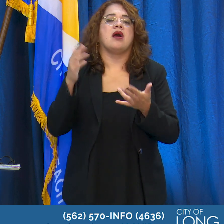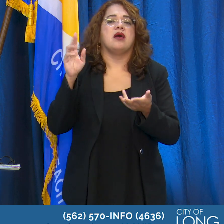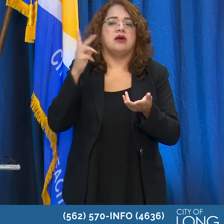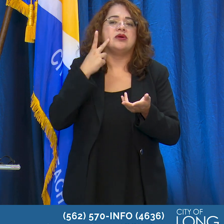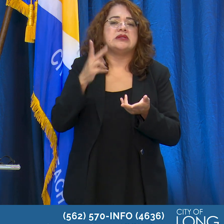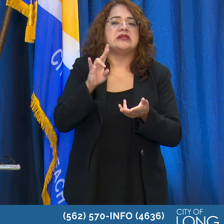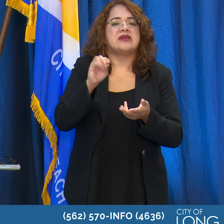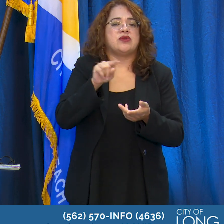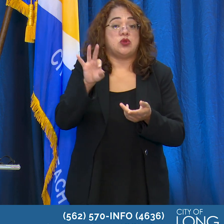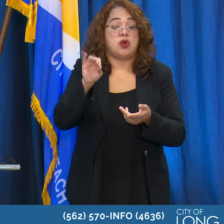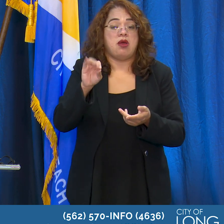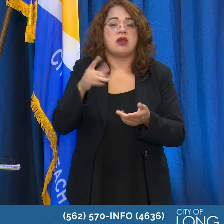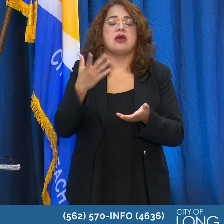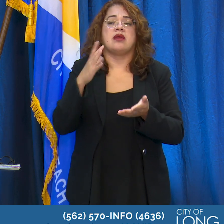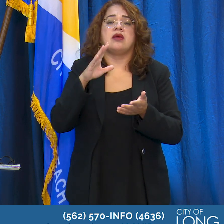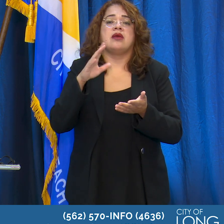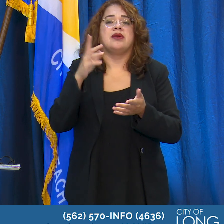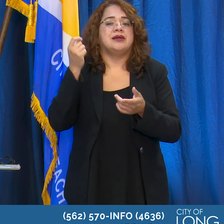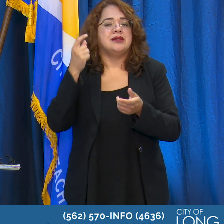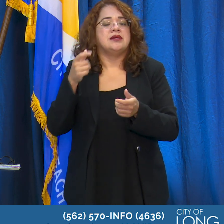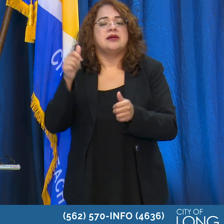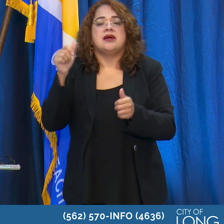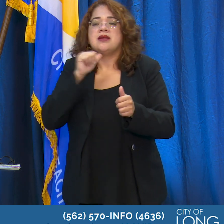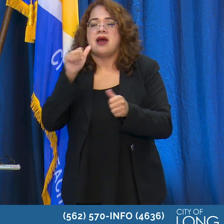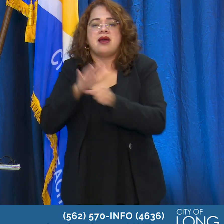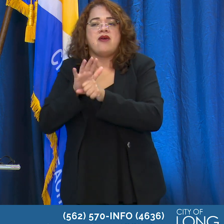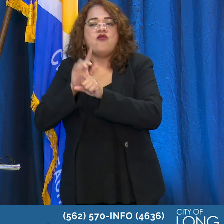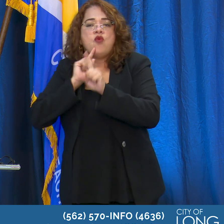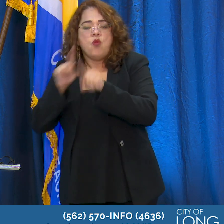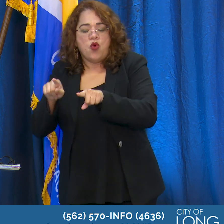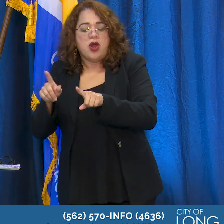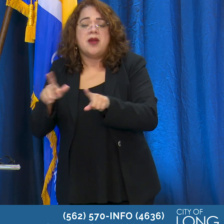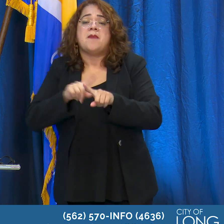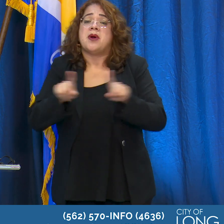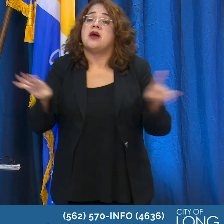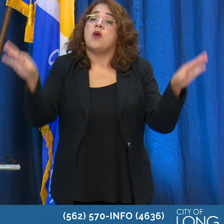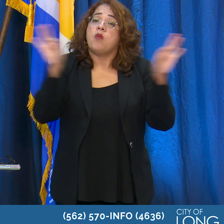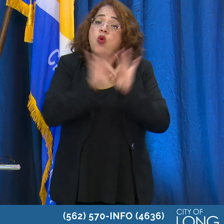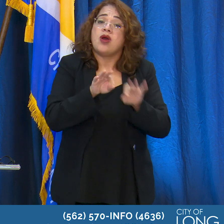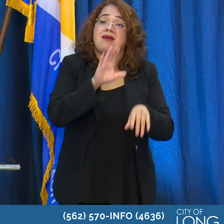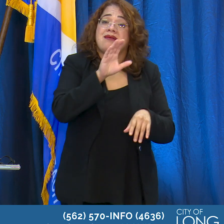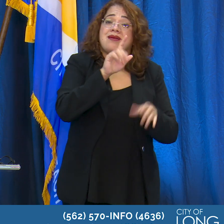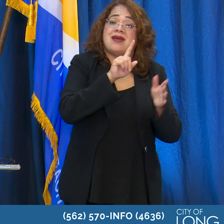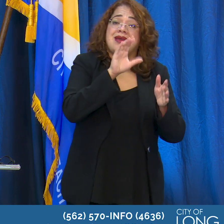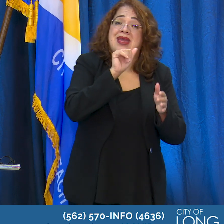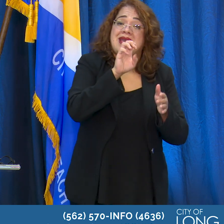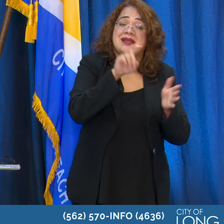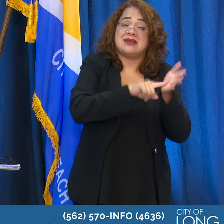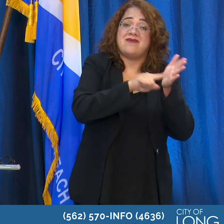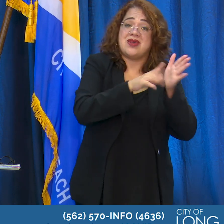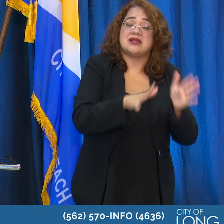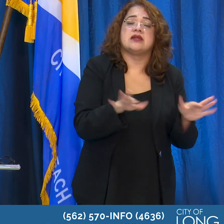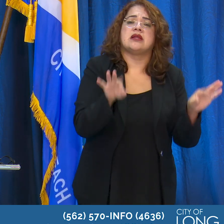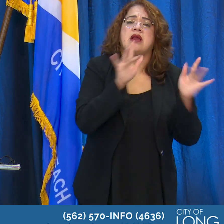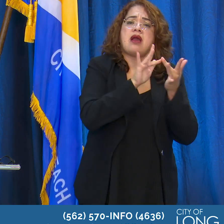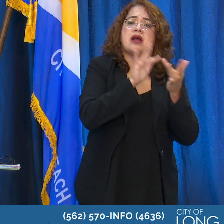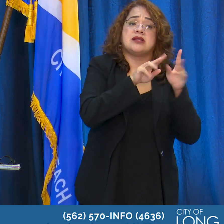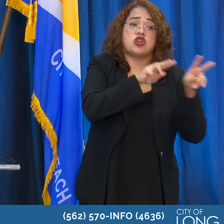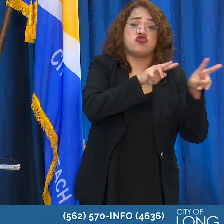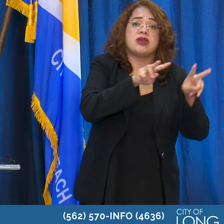investigators are still working tirelessly to investigate positive cases and to get that contact tracing.